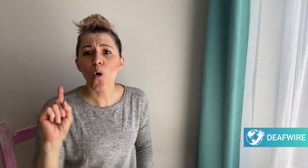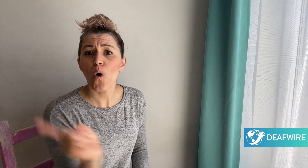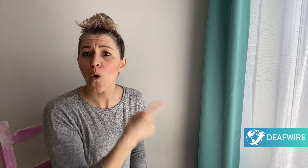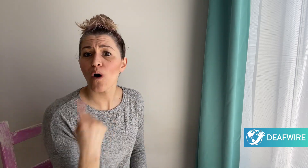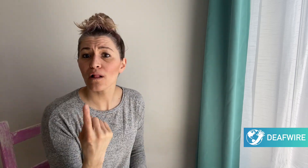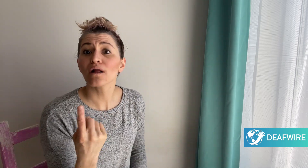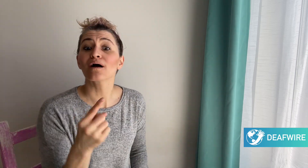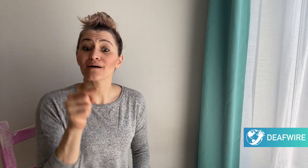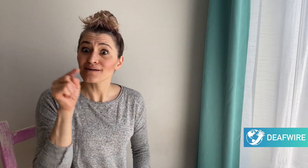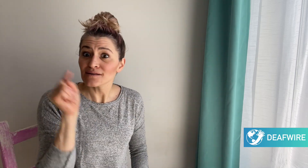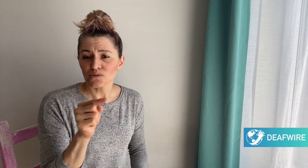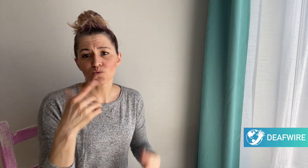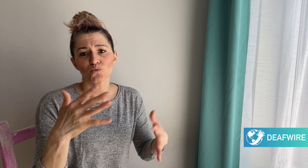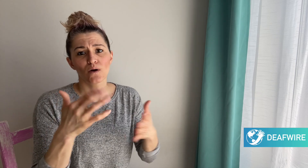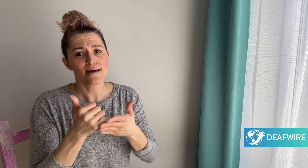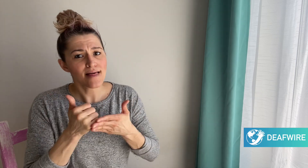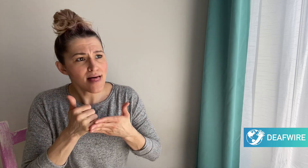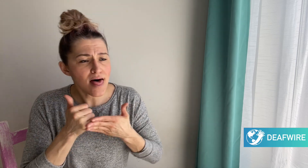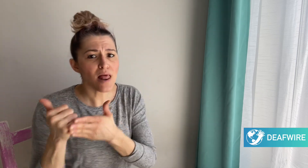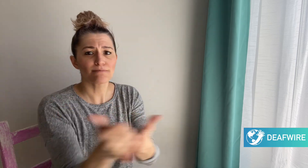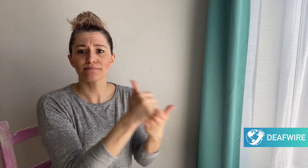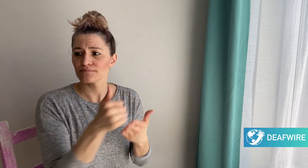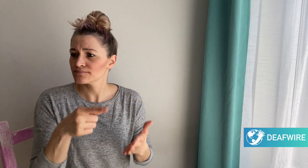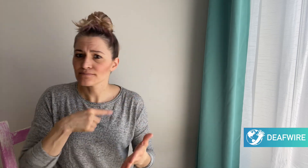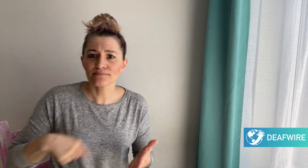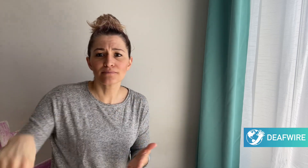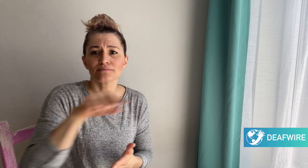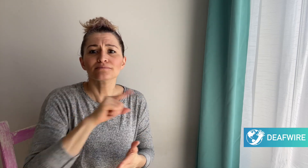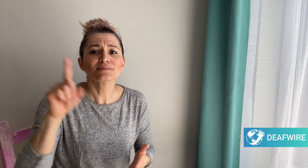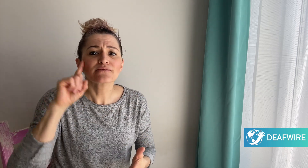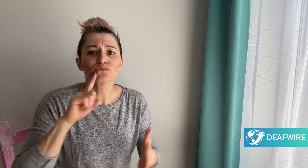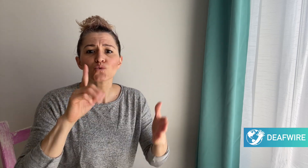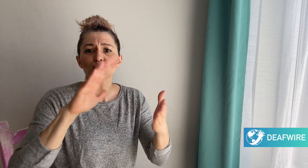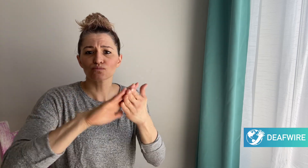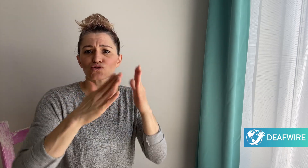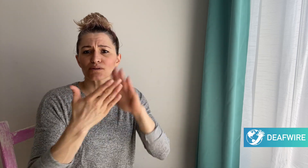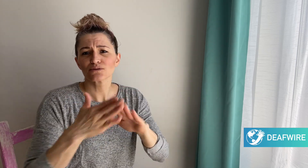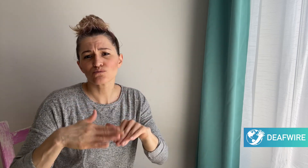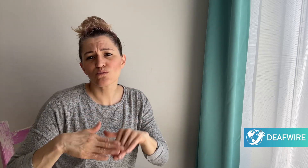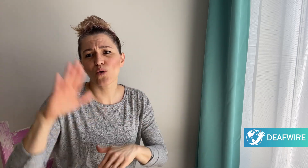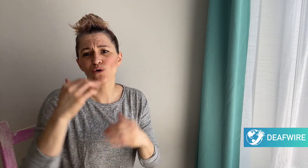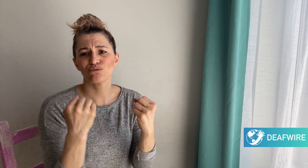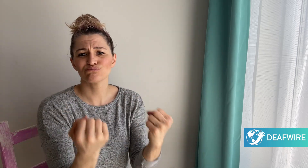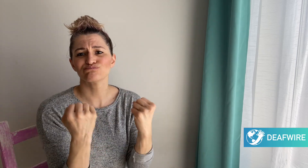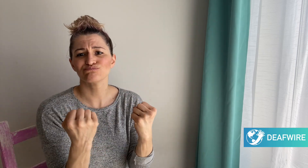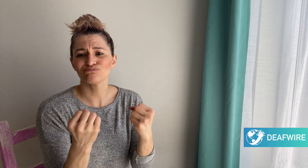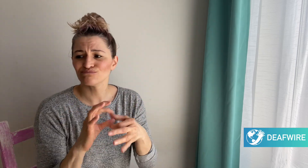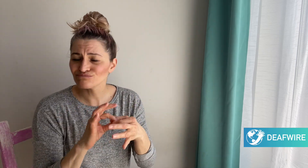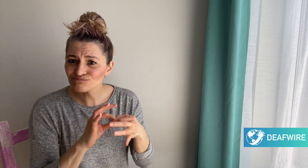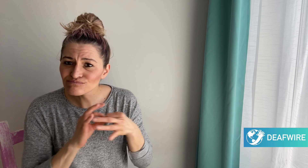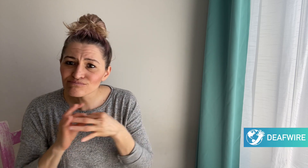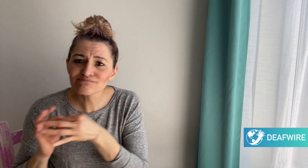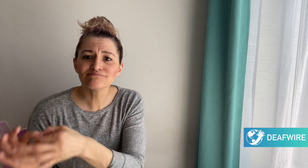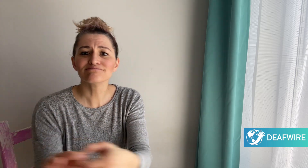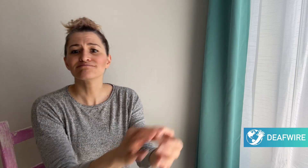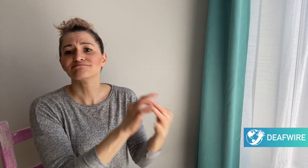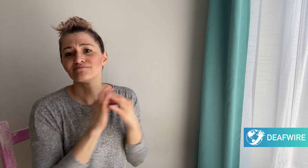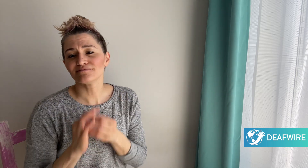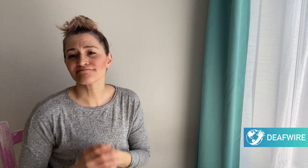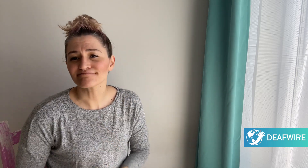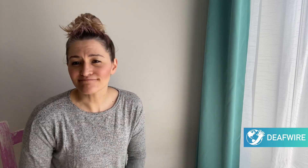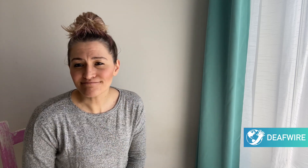and this helps the Deaf community become stronger.